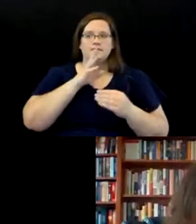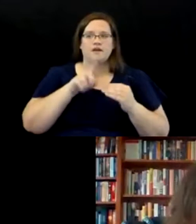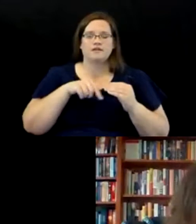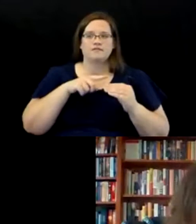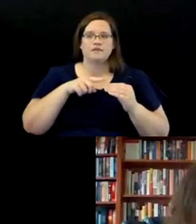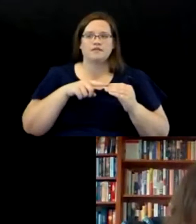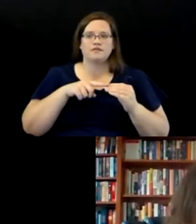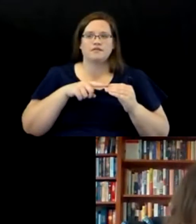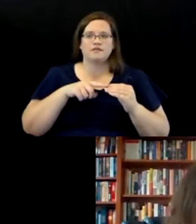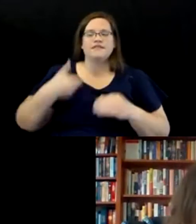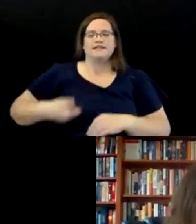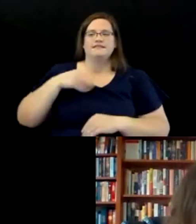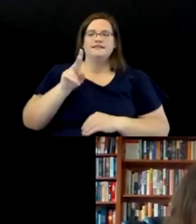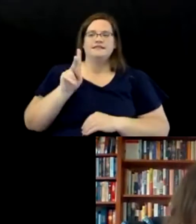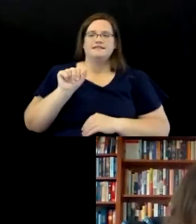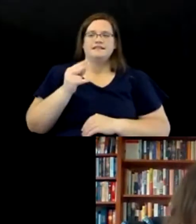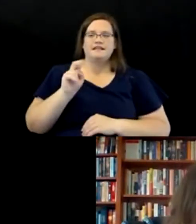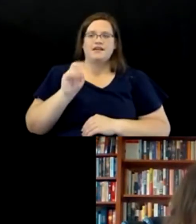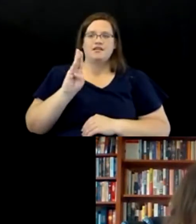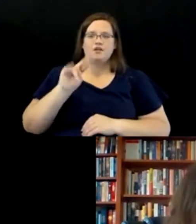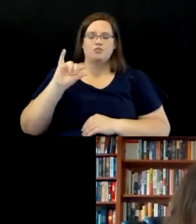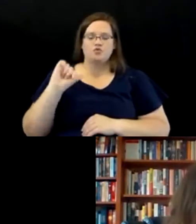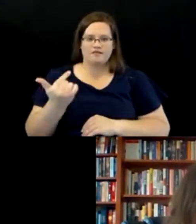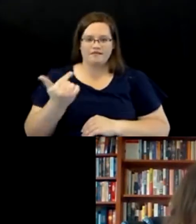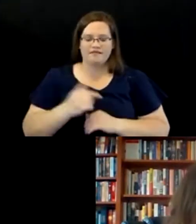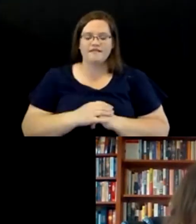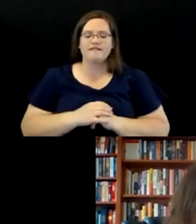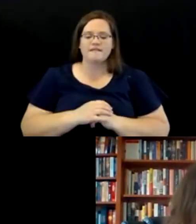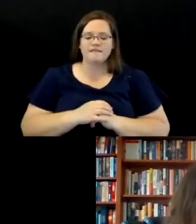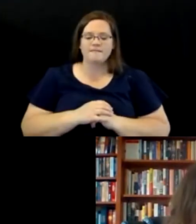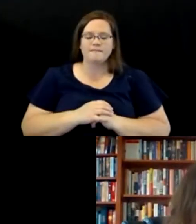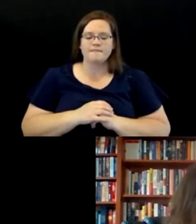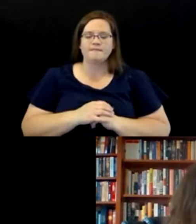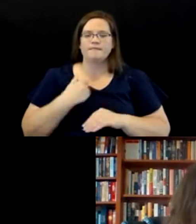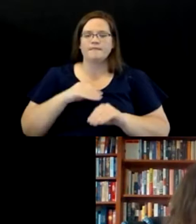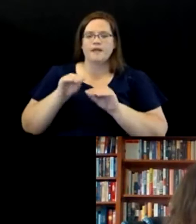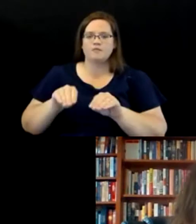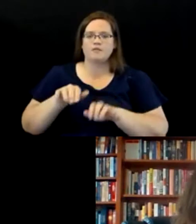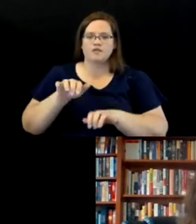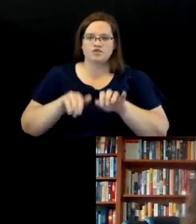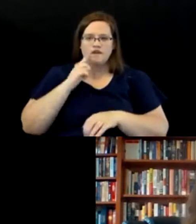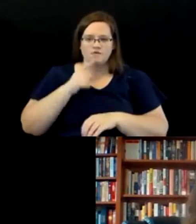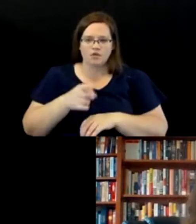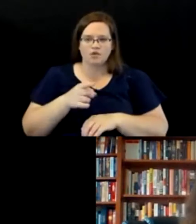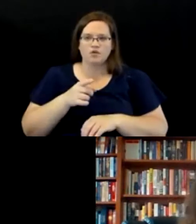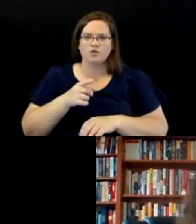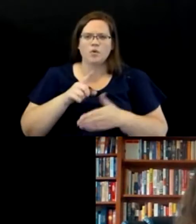Breunig. I put this in the chat for you. What's the website you are